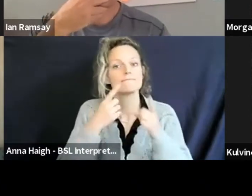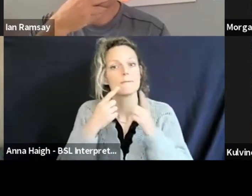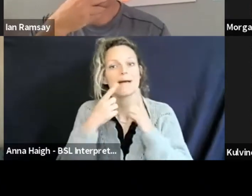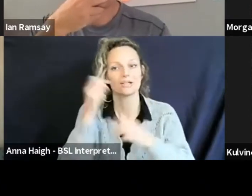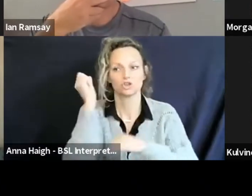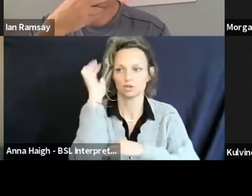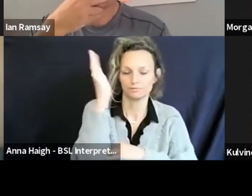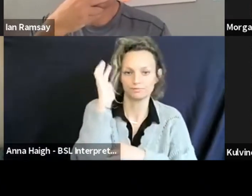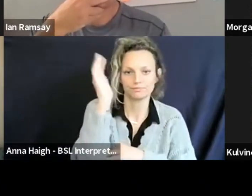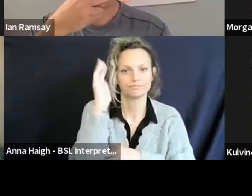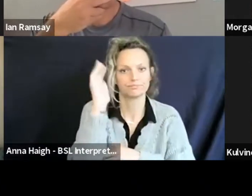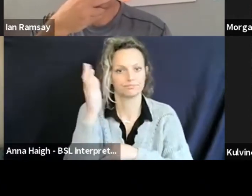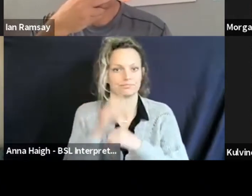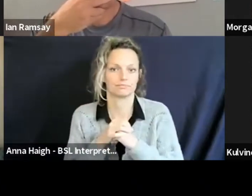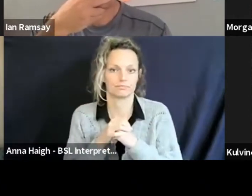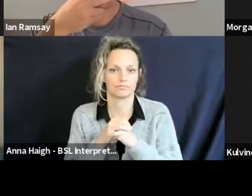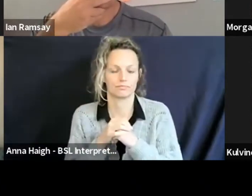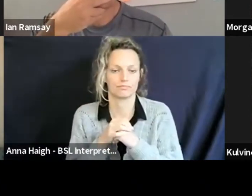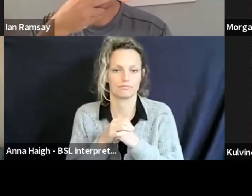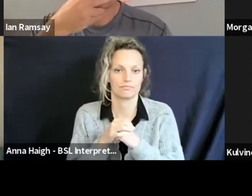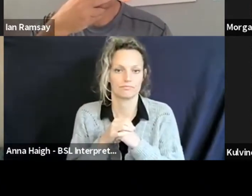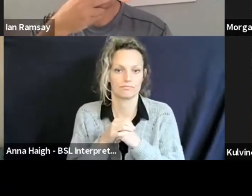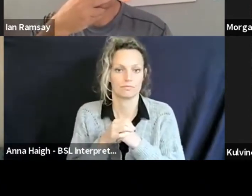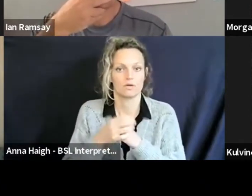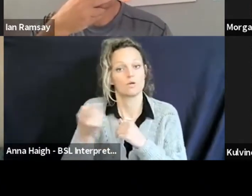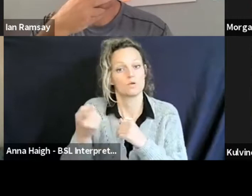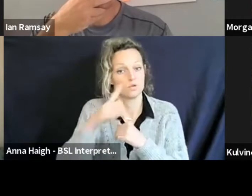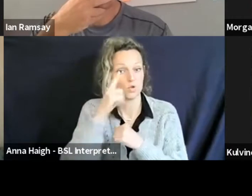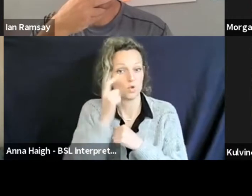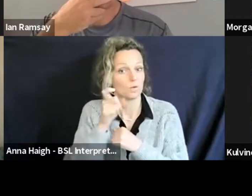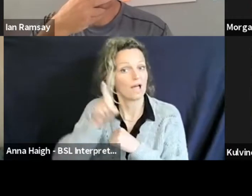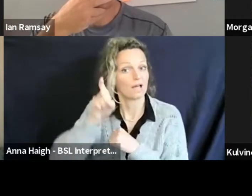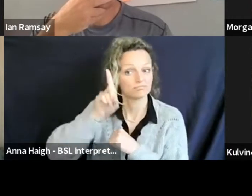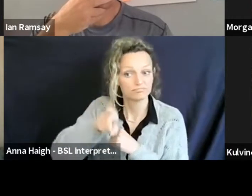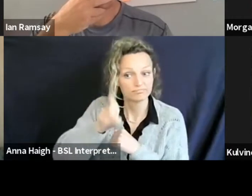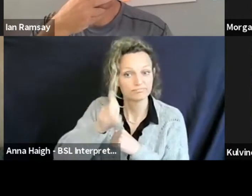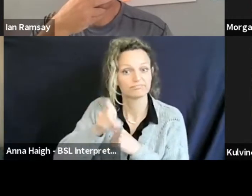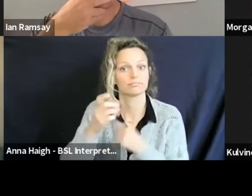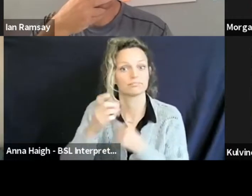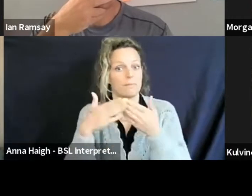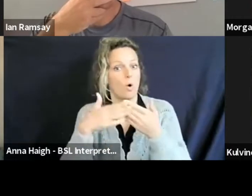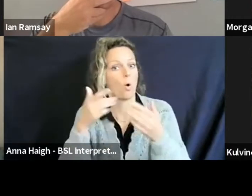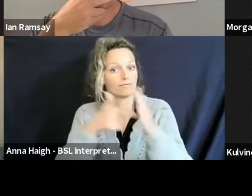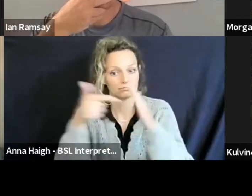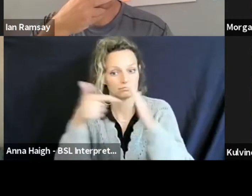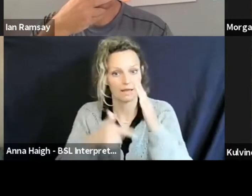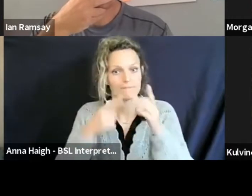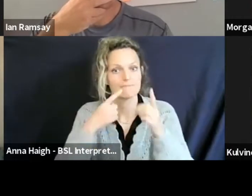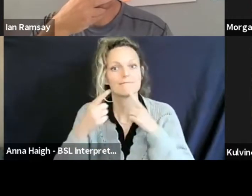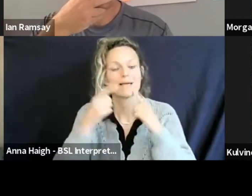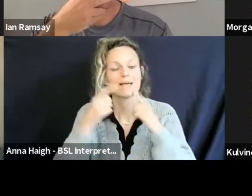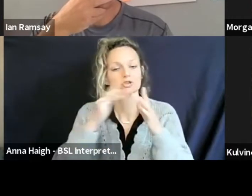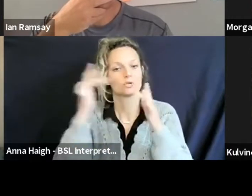Meet the employ is part of a series of webinars that we deliver or our hive, a 24-7 accessible site stacked full of tools, advice and information. We have lots of other Meet the Employer webinars.